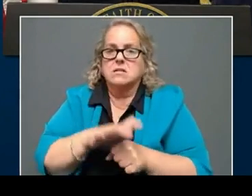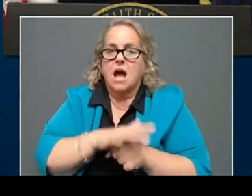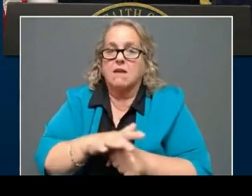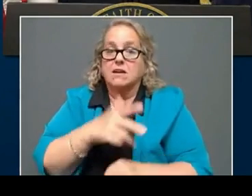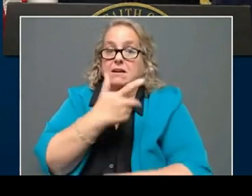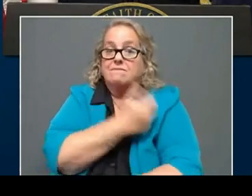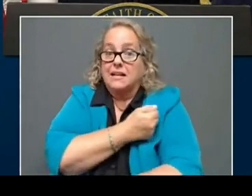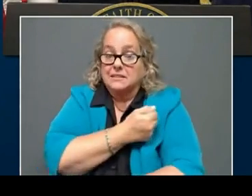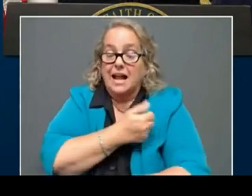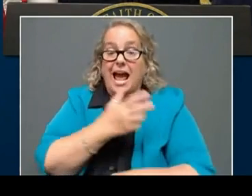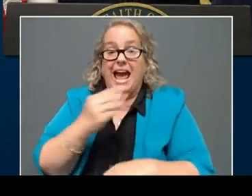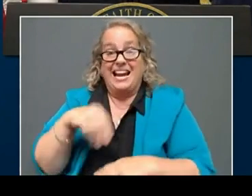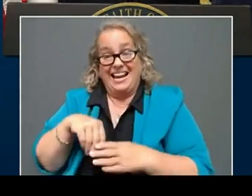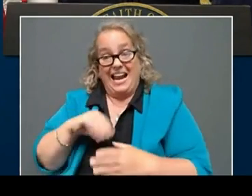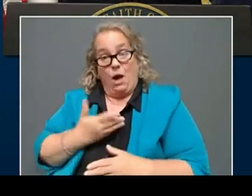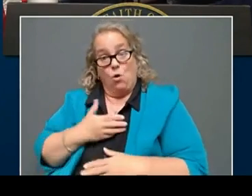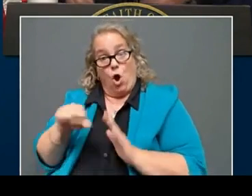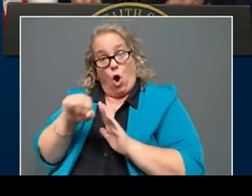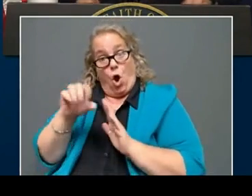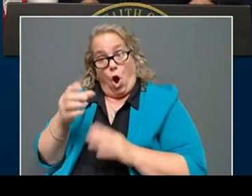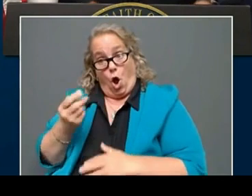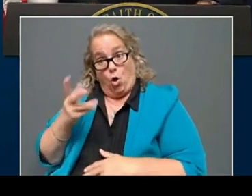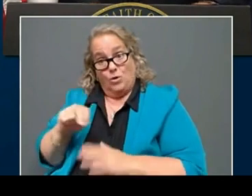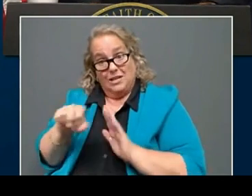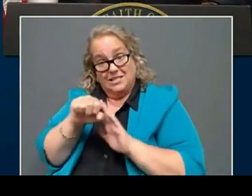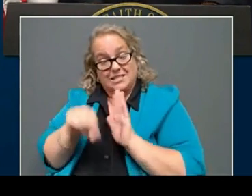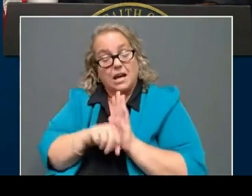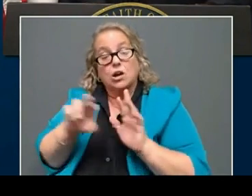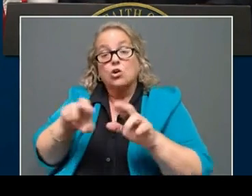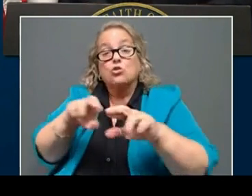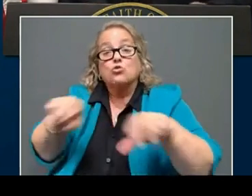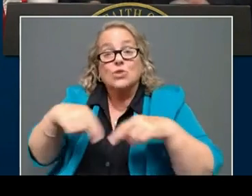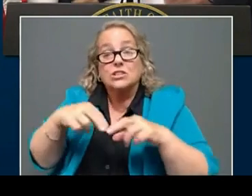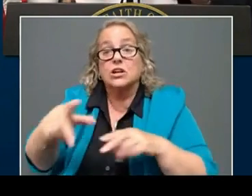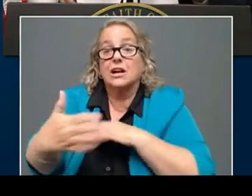to see it in regions with the least amount of vaccination.